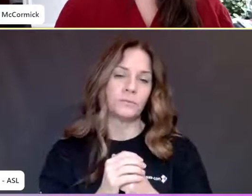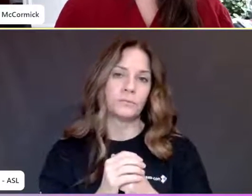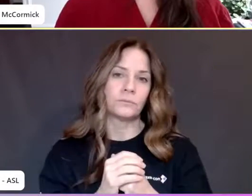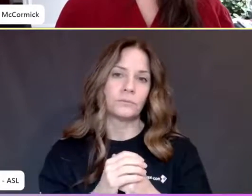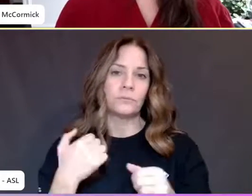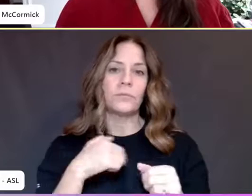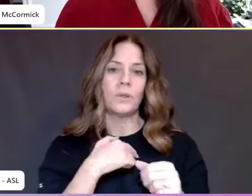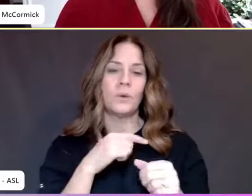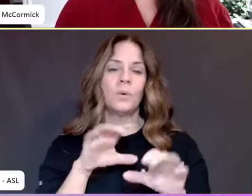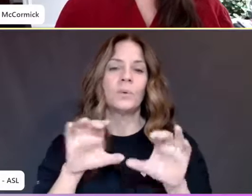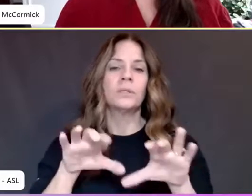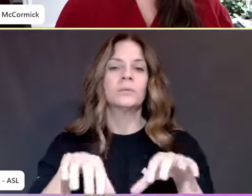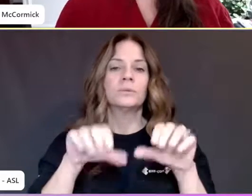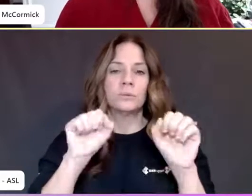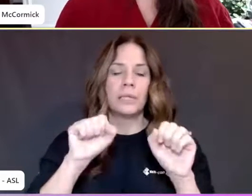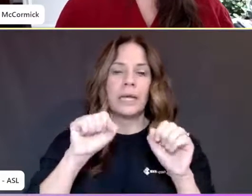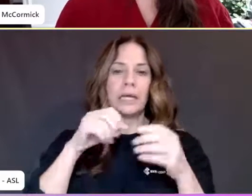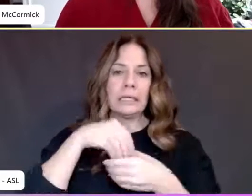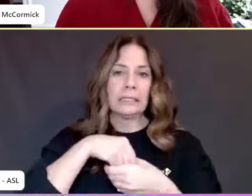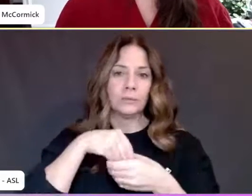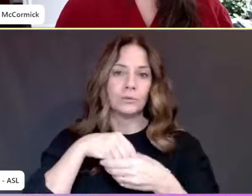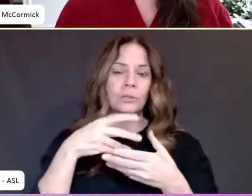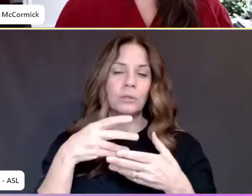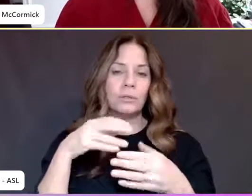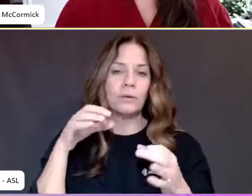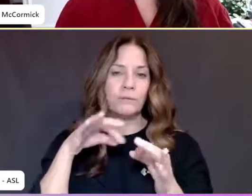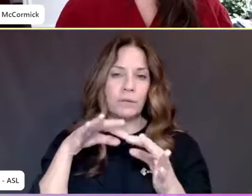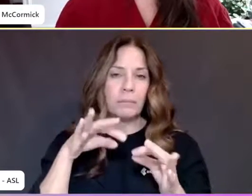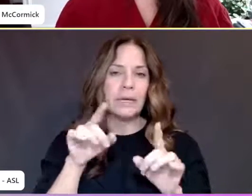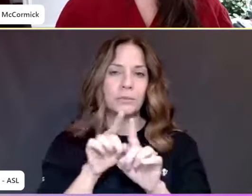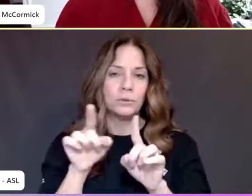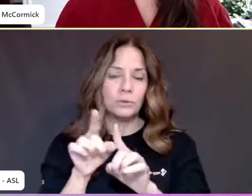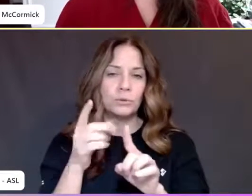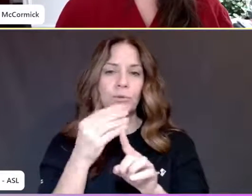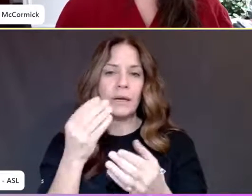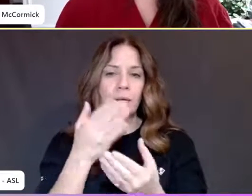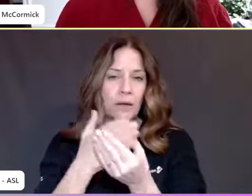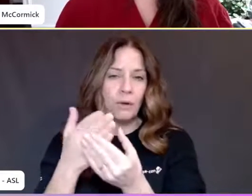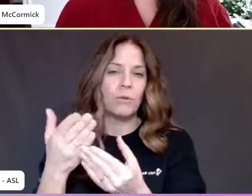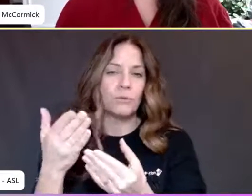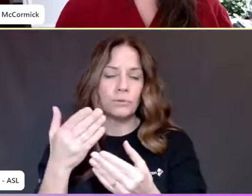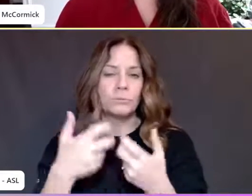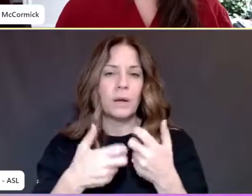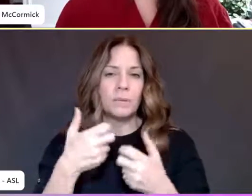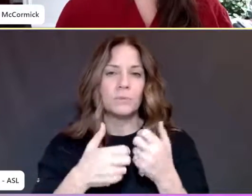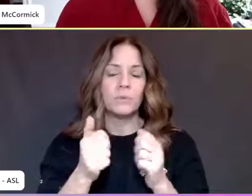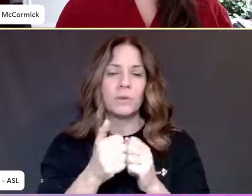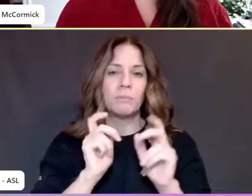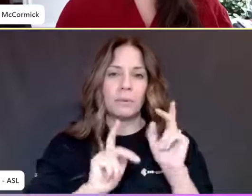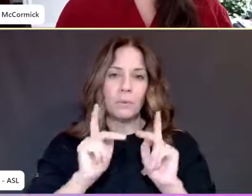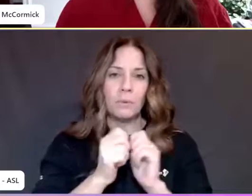and violations as well as part of our work. And we